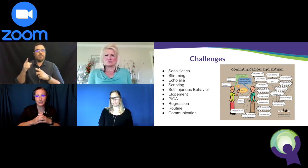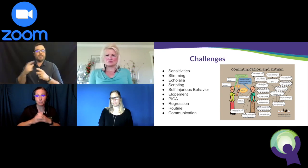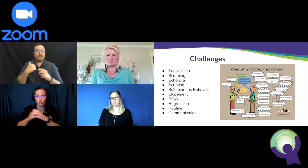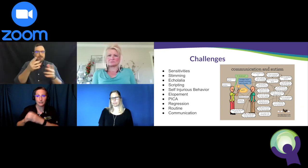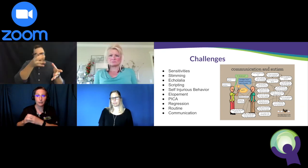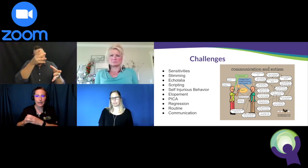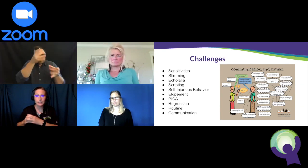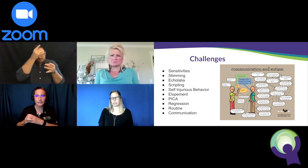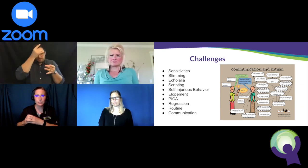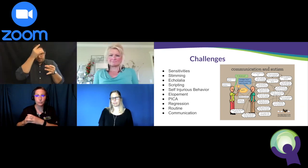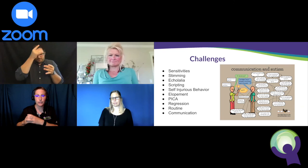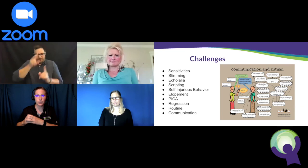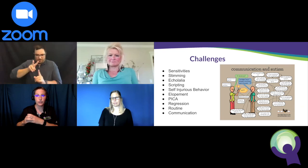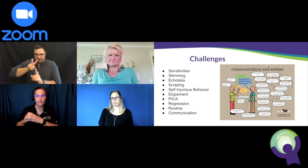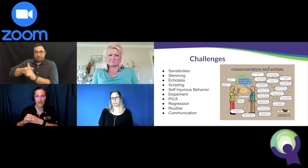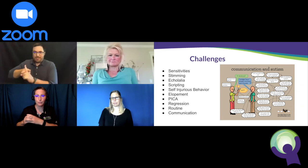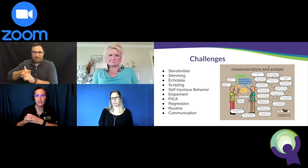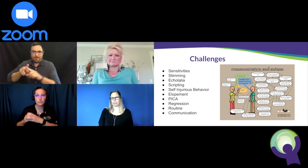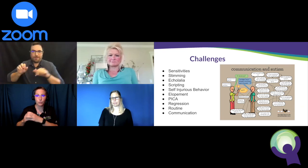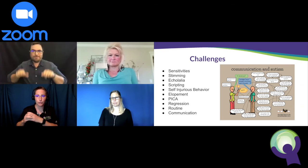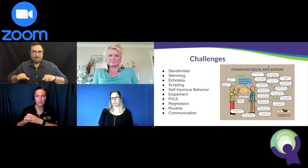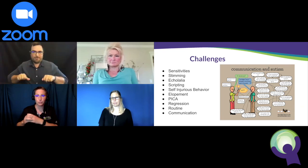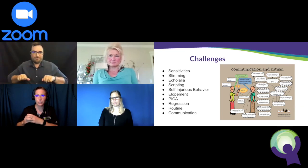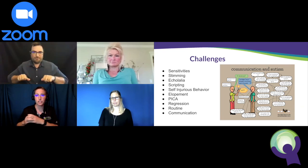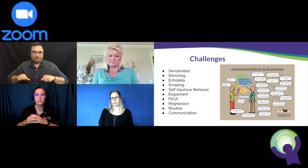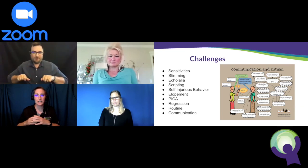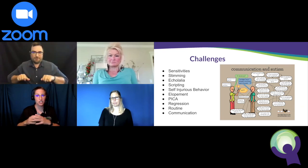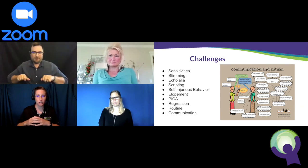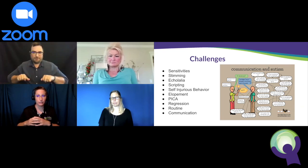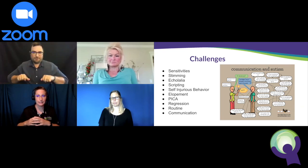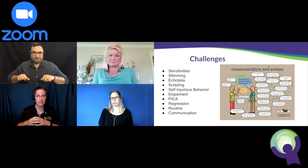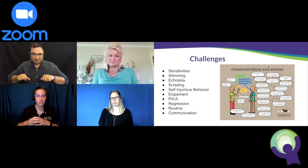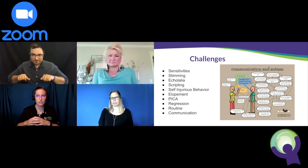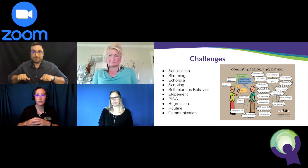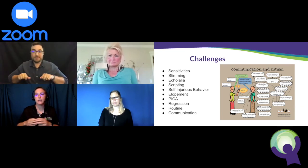learned and applied it to their environment or their situation, so that's generalization,